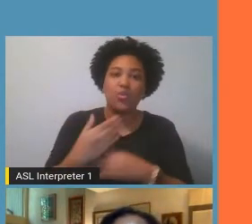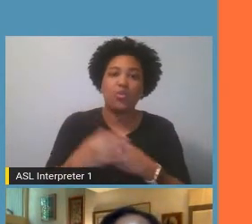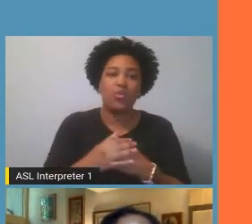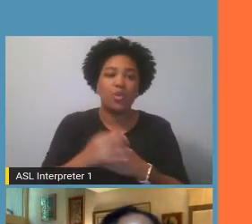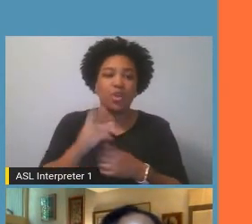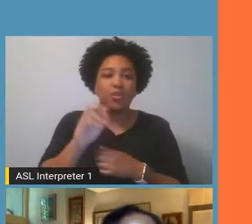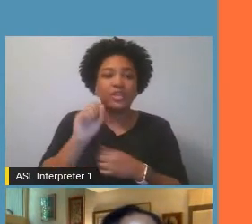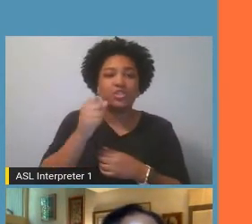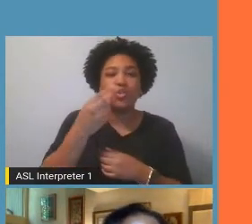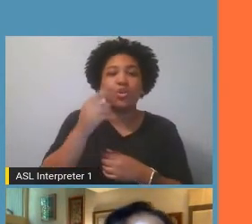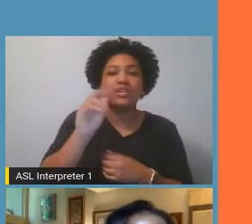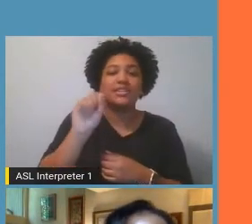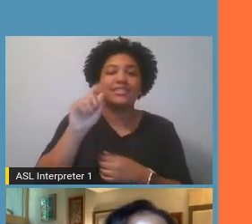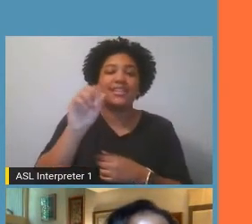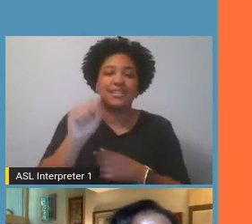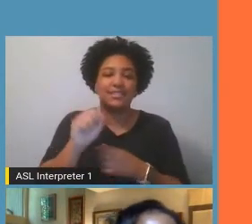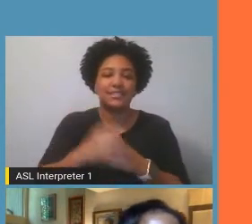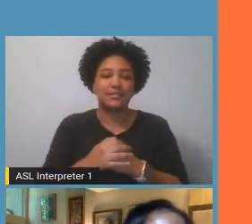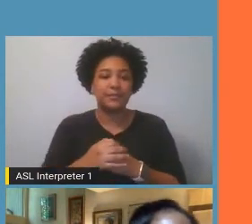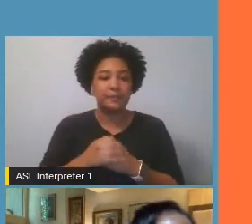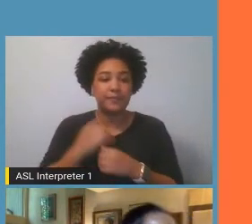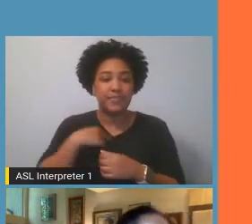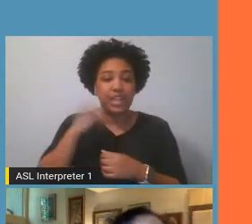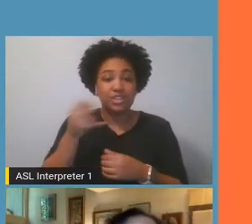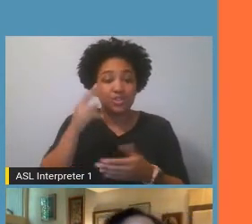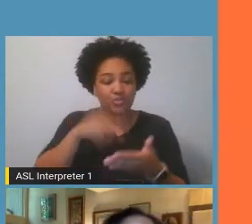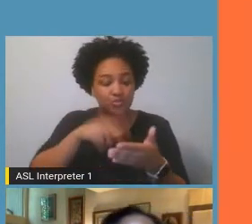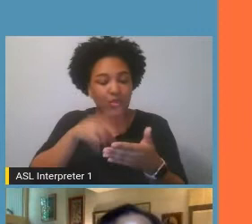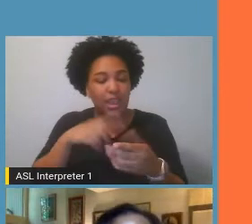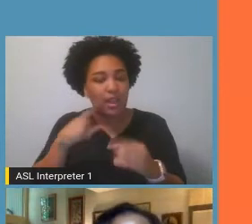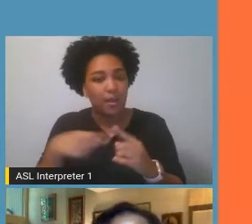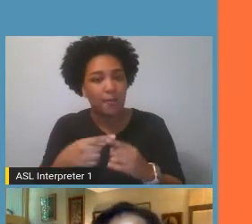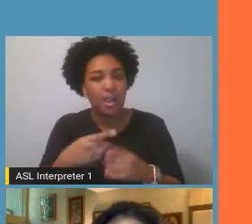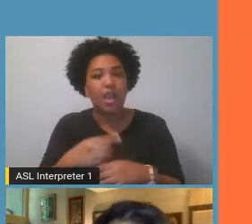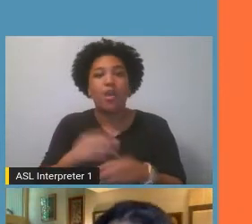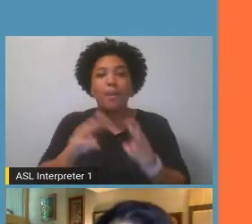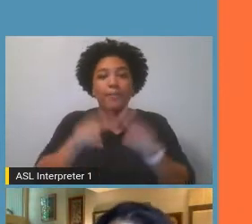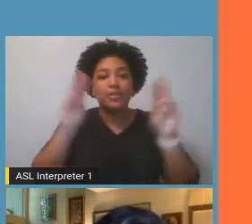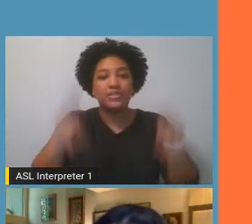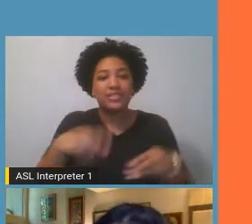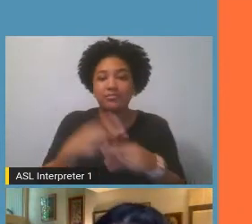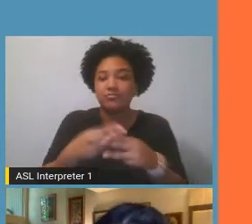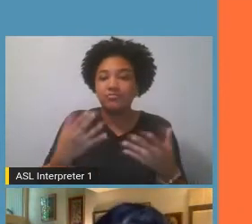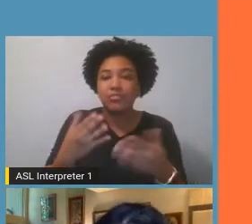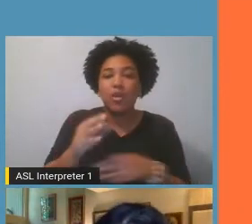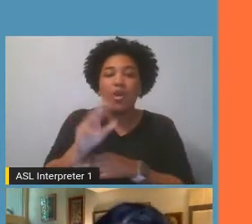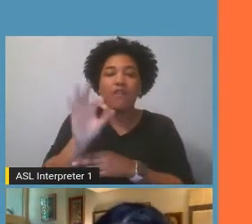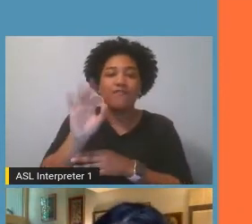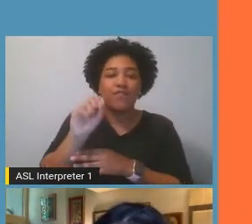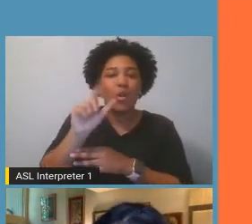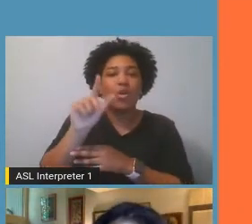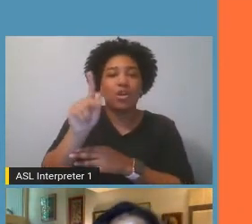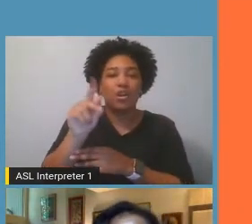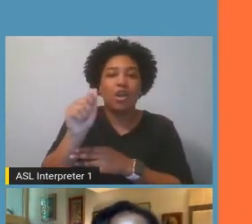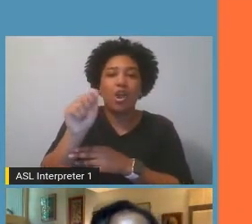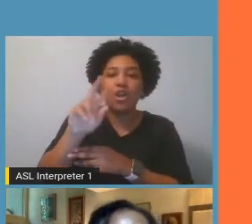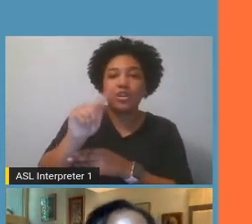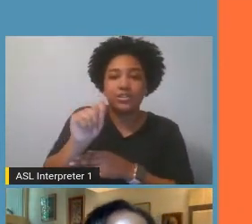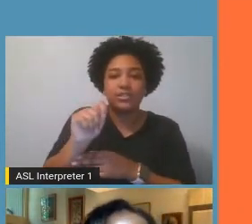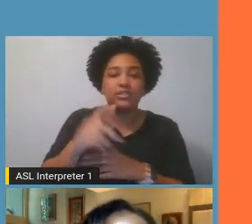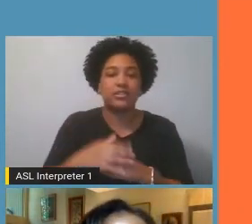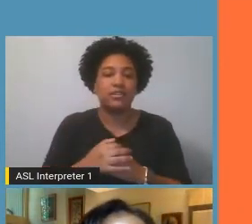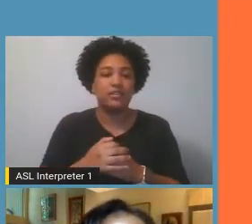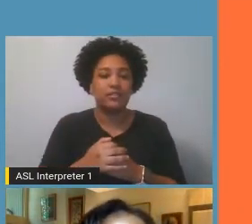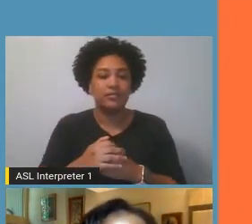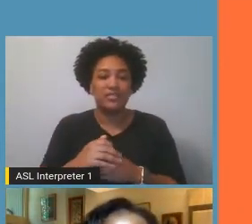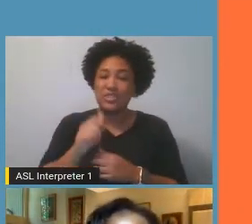I just read about this folk Art Museum Archibes, there was a private collection that has been